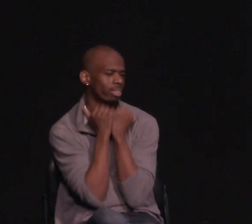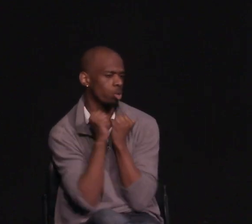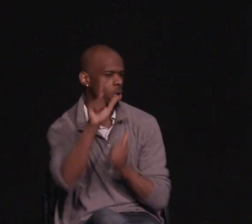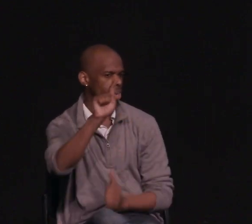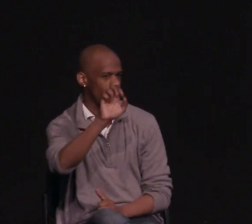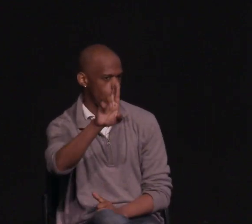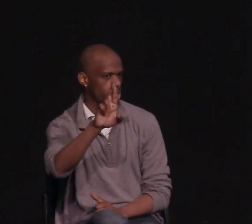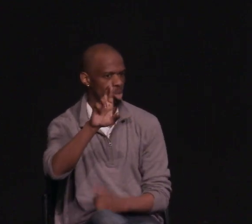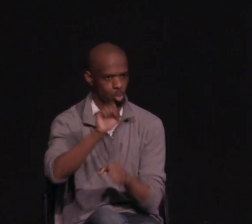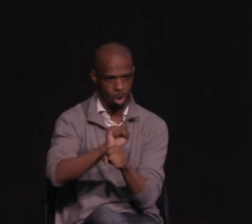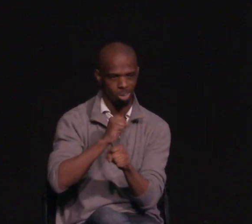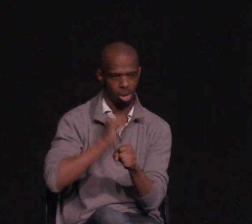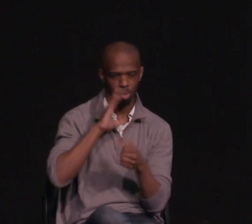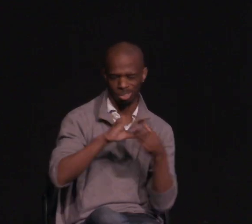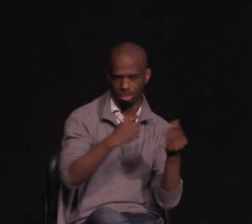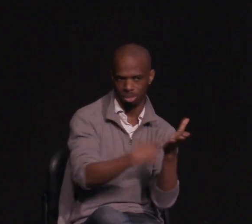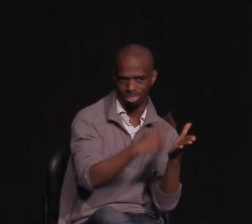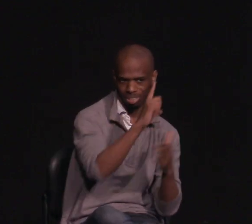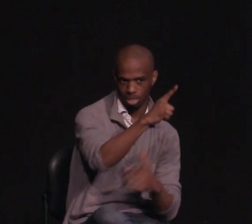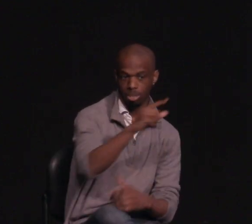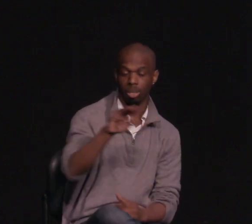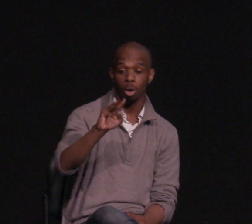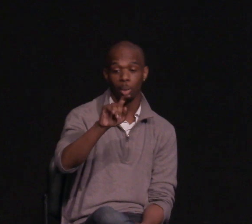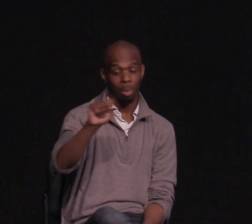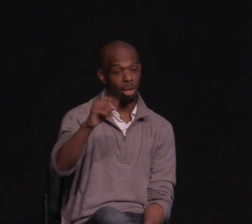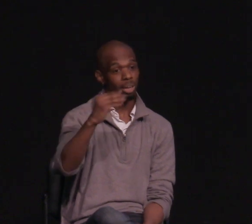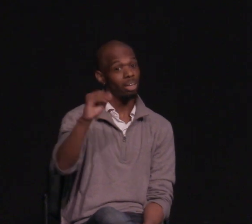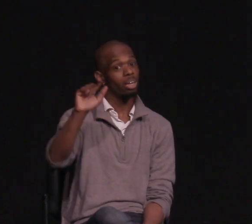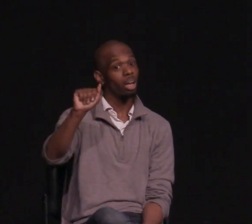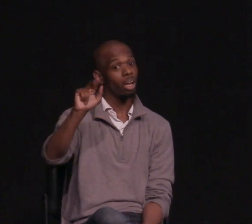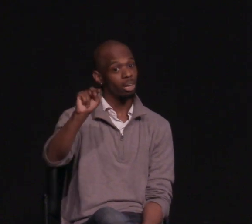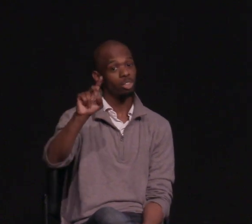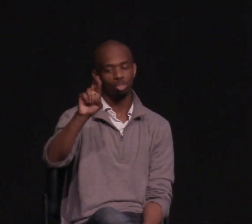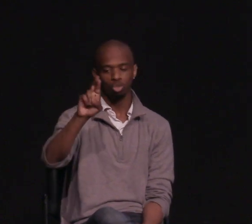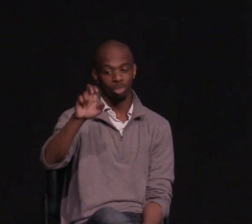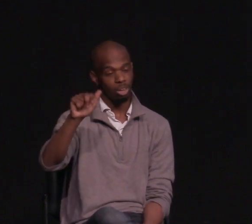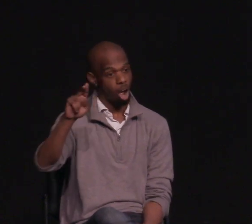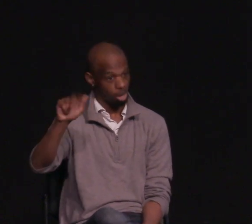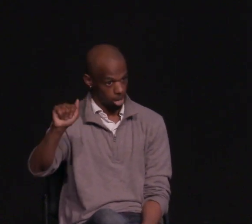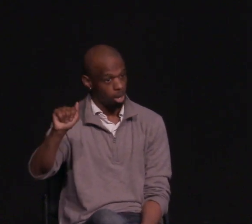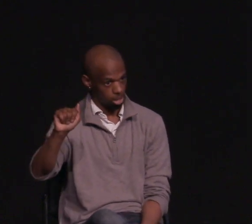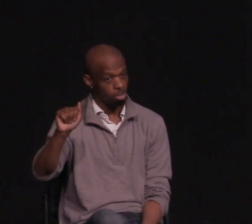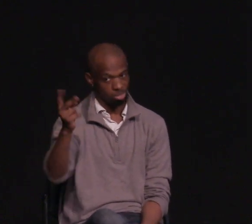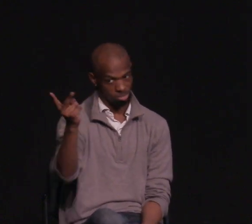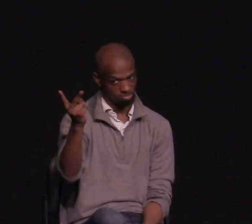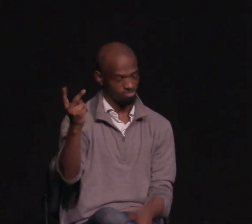Matt Austin and Ariana Coren, who are based in Los Angeles; the farmers with whom I'm working on the Sacred Larder